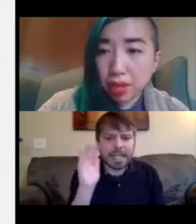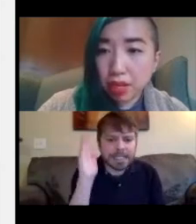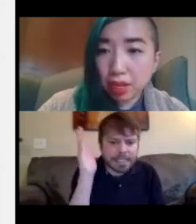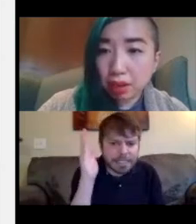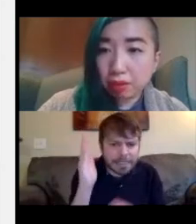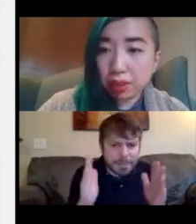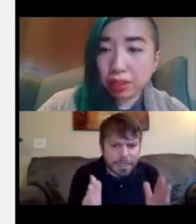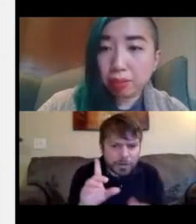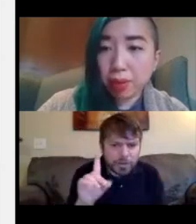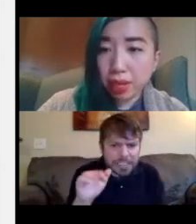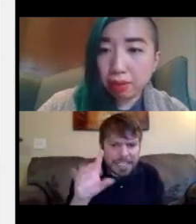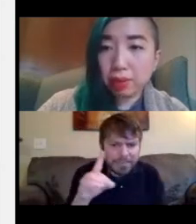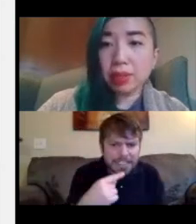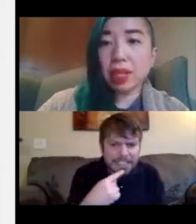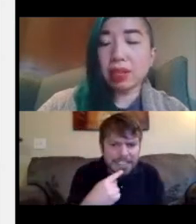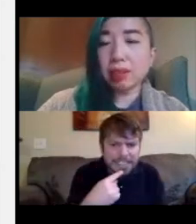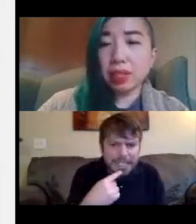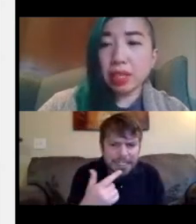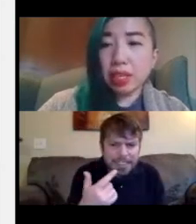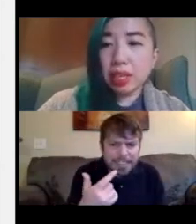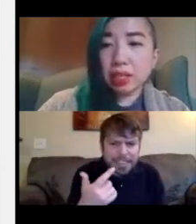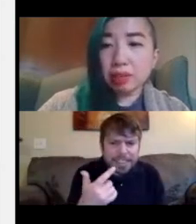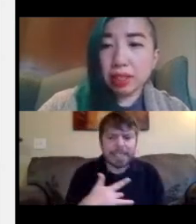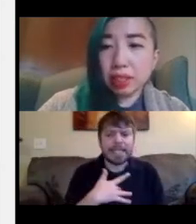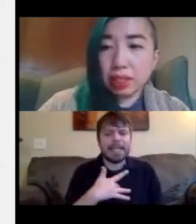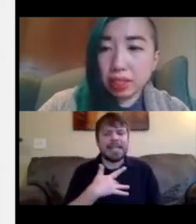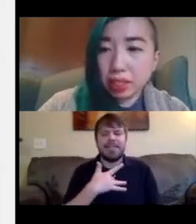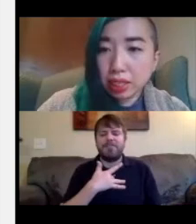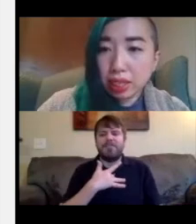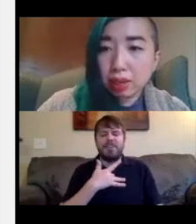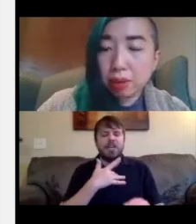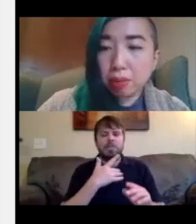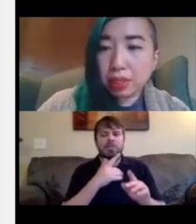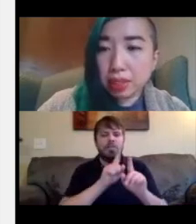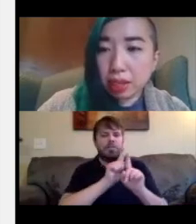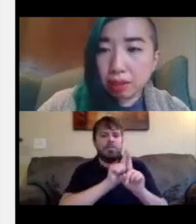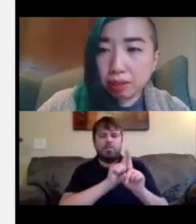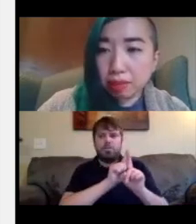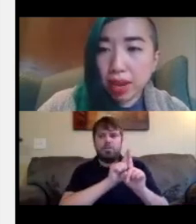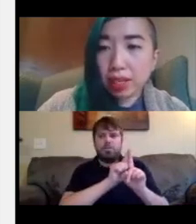and they are feeling disembodied from themselves." And David says, "the poem is a self violating